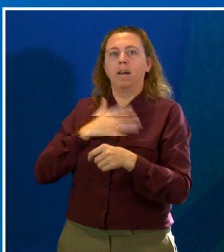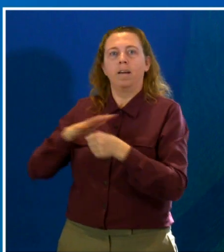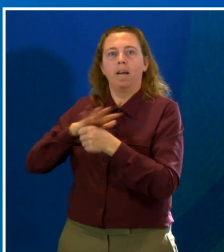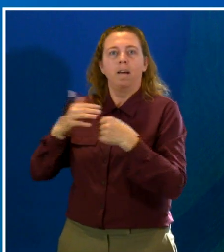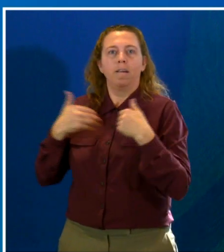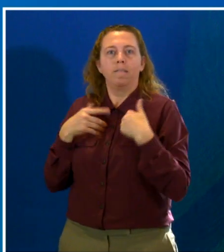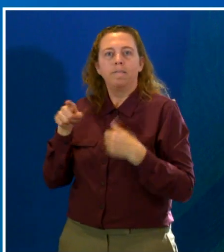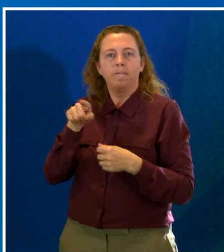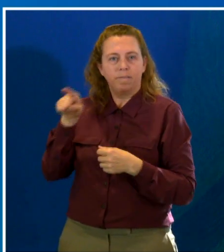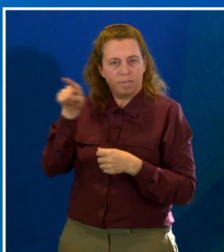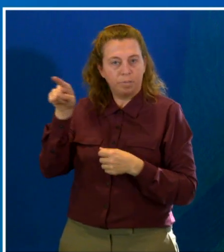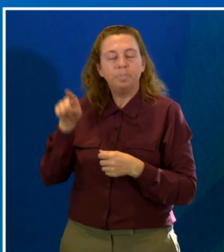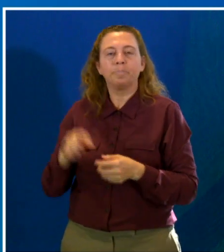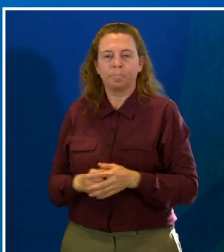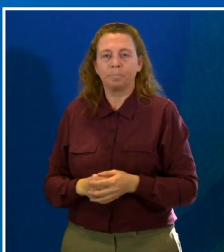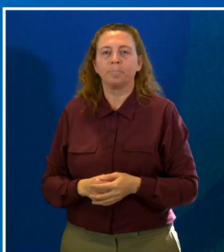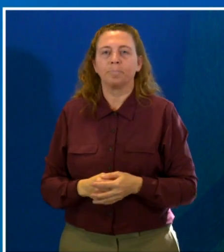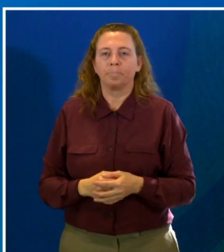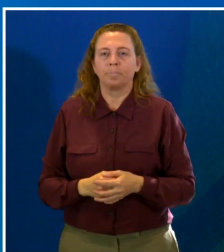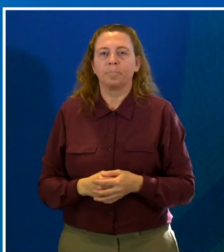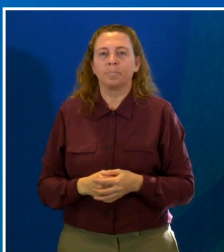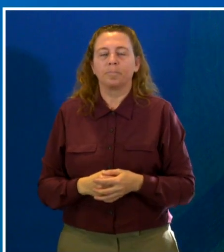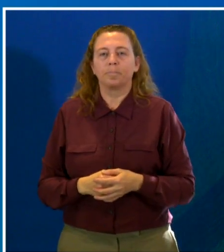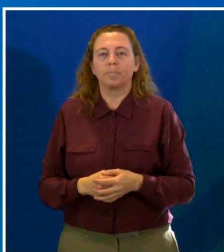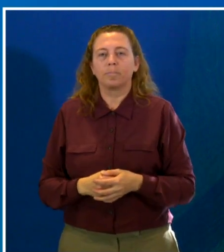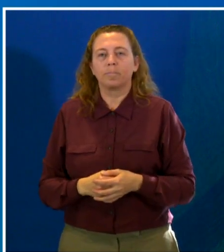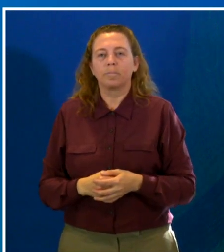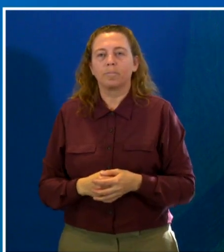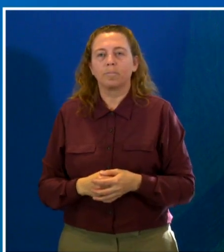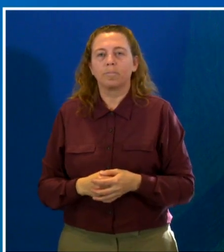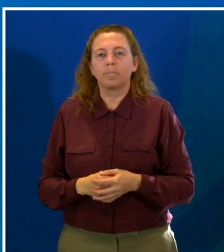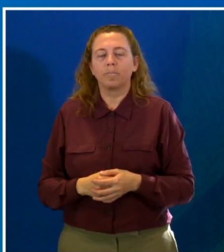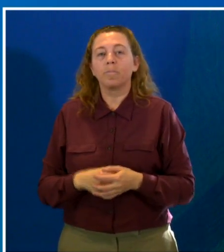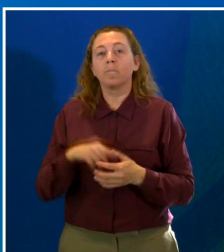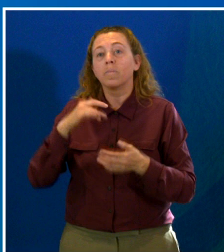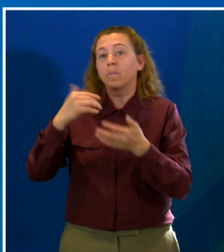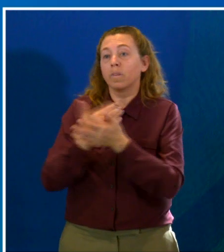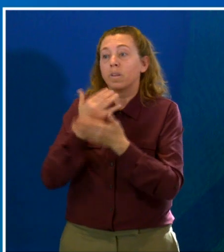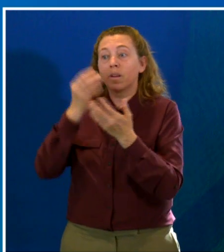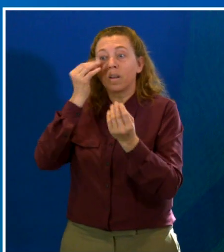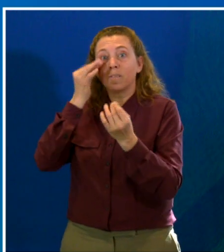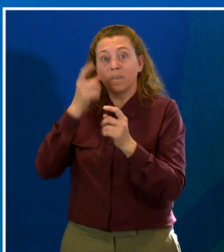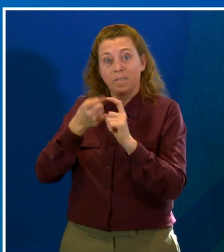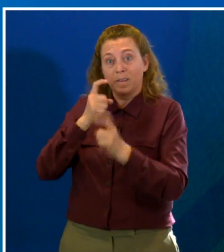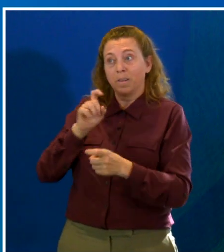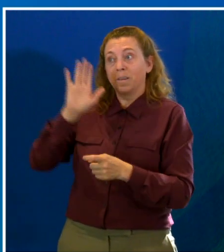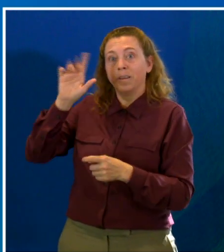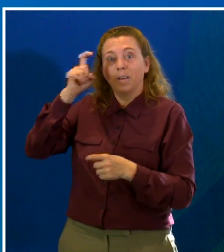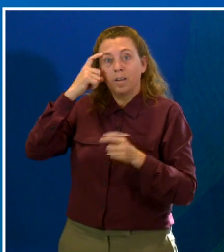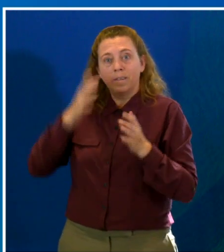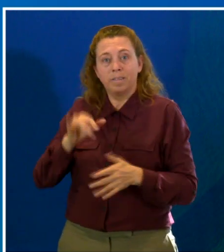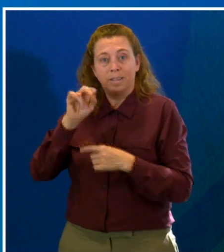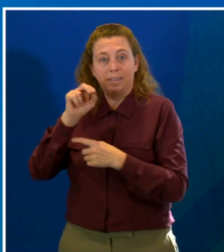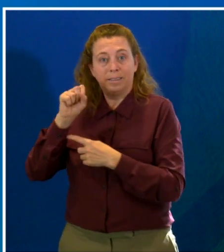the Governor's Office that you may have missed. On March 18, Governor Inslee extended the state's eviction